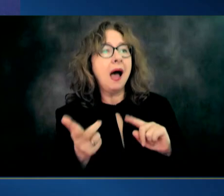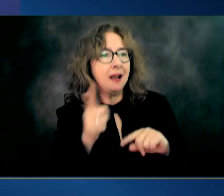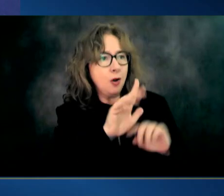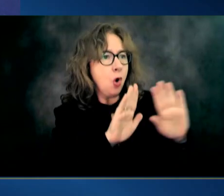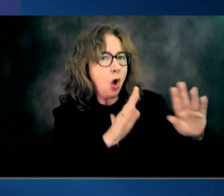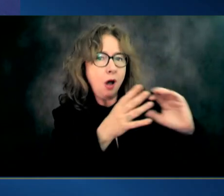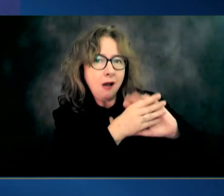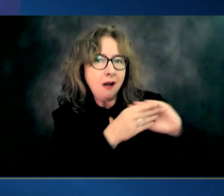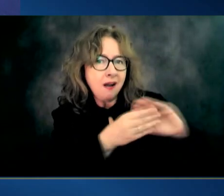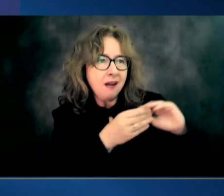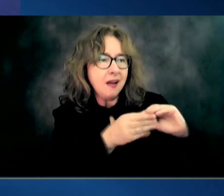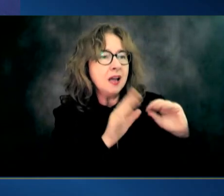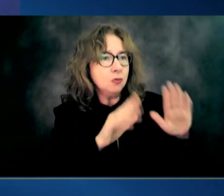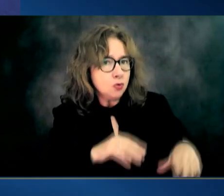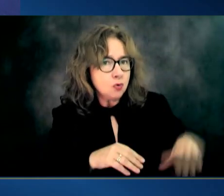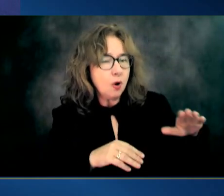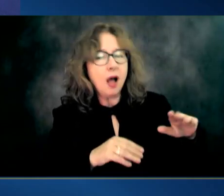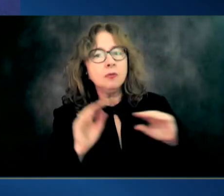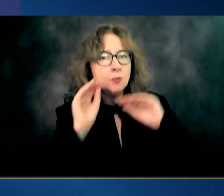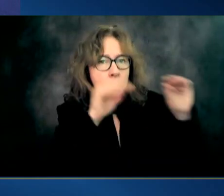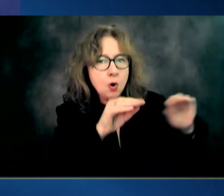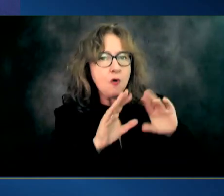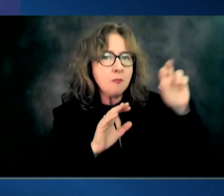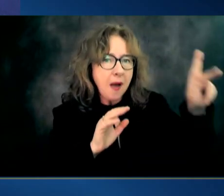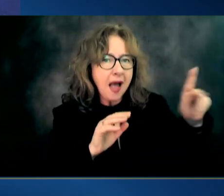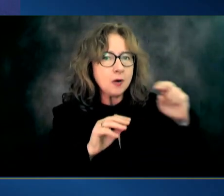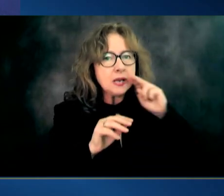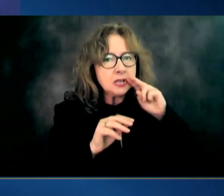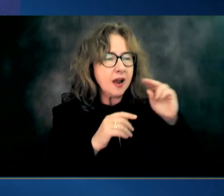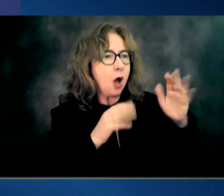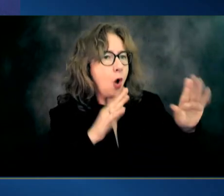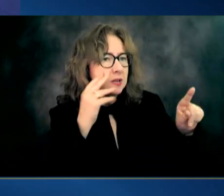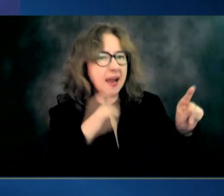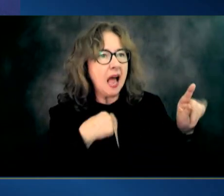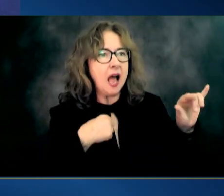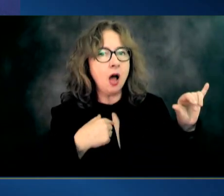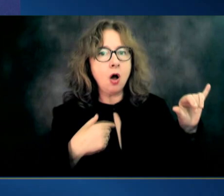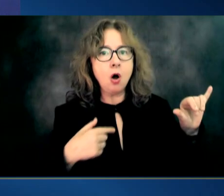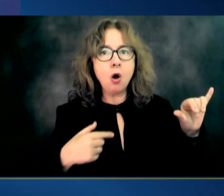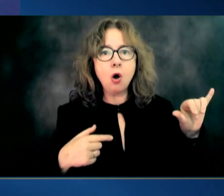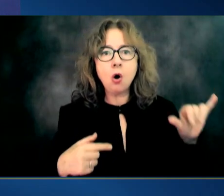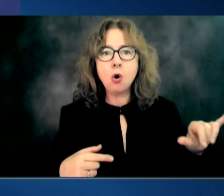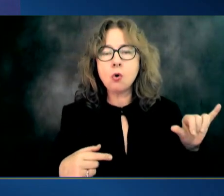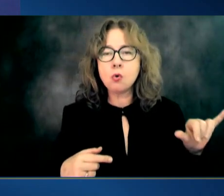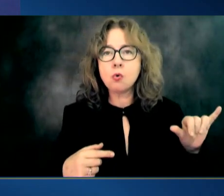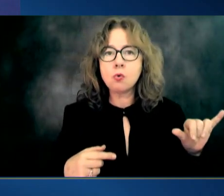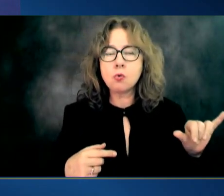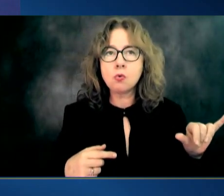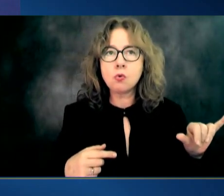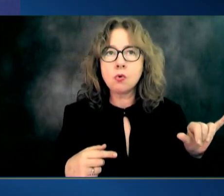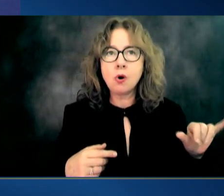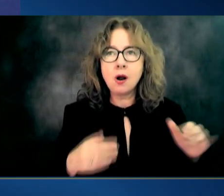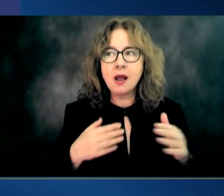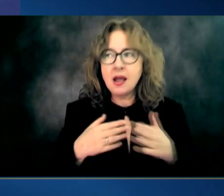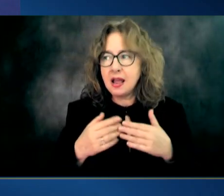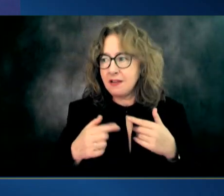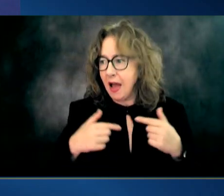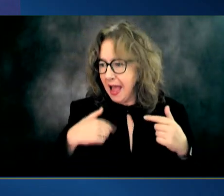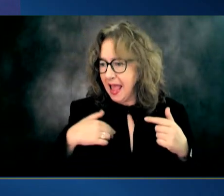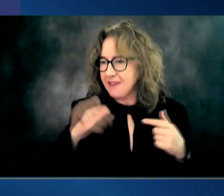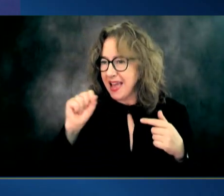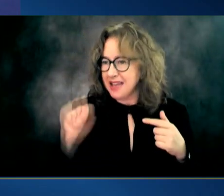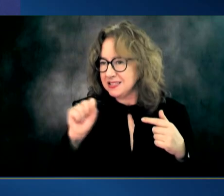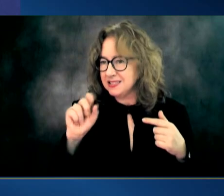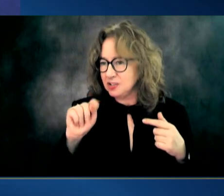living in Nigeria, I was like, "Oh, even the fact that I have S trait in Nigeria is like --"